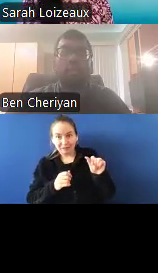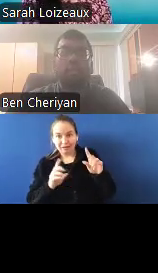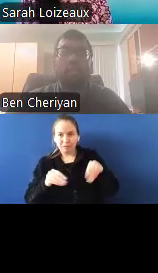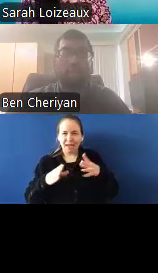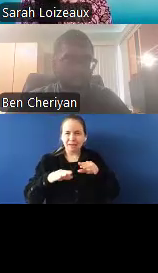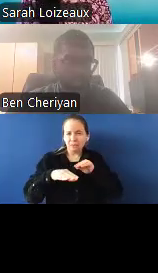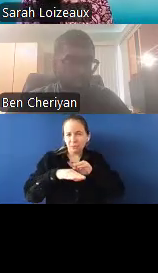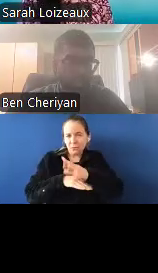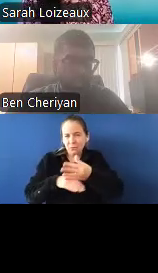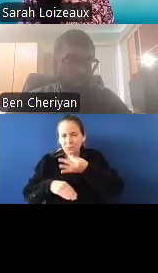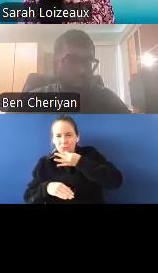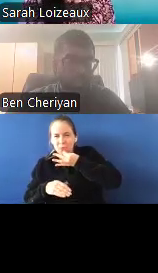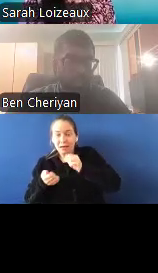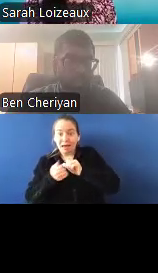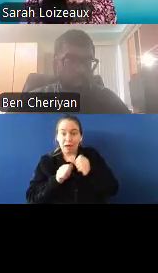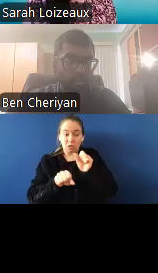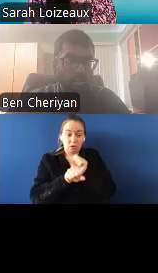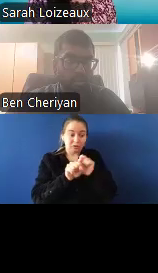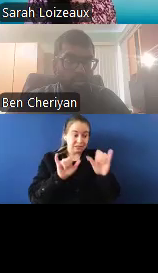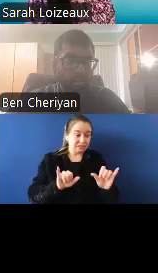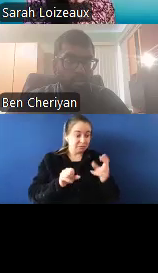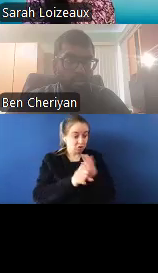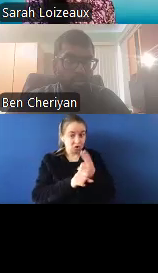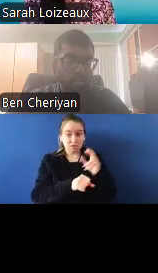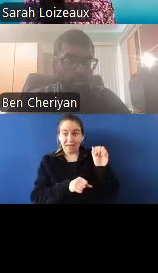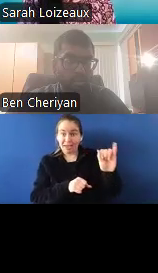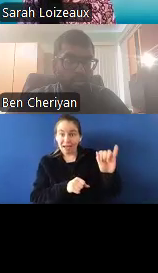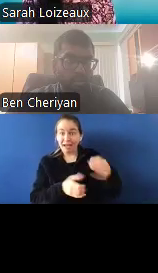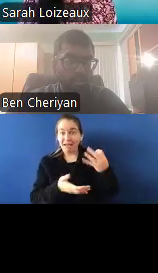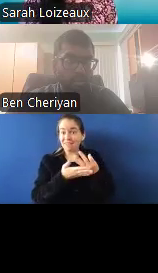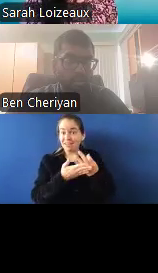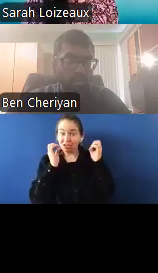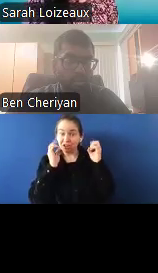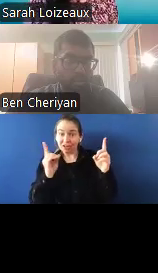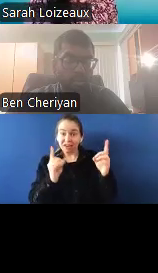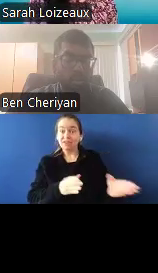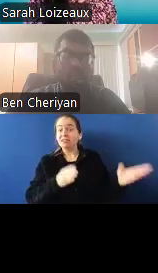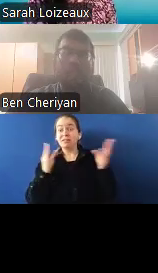Development System can implement artificial intelligence, financial education, and aligned